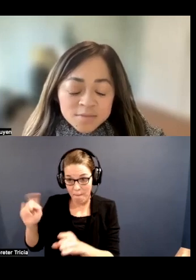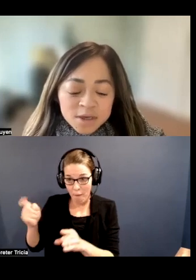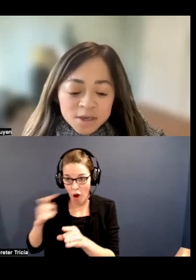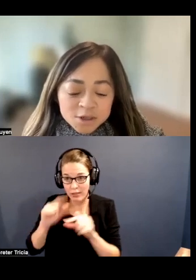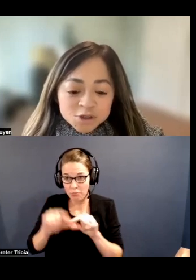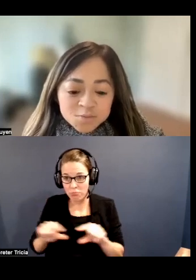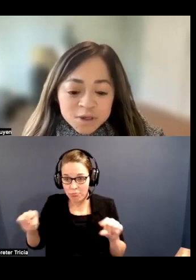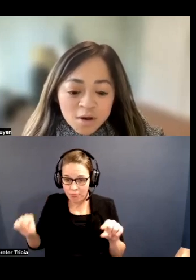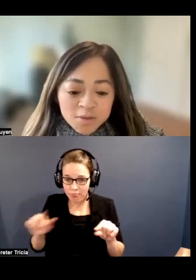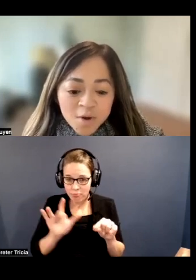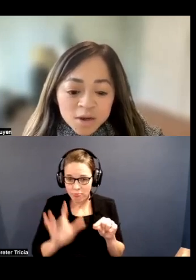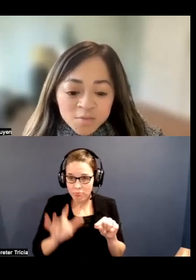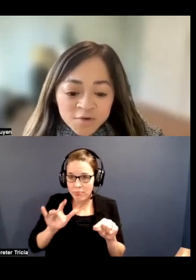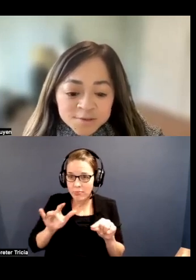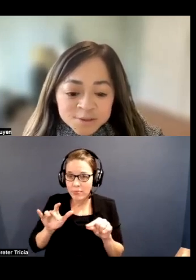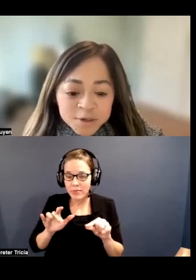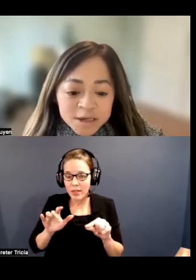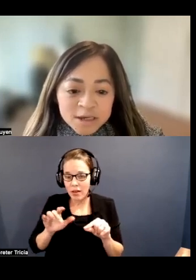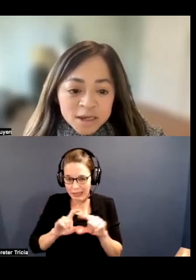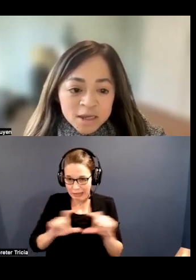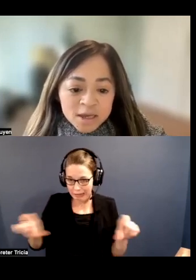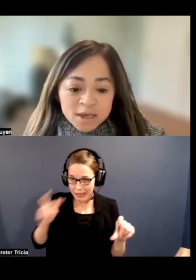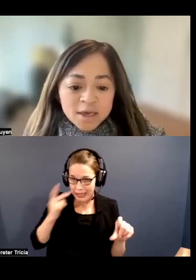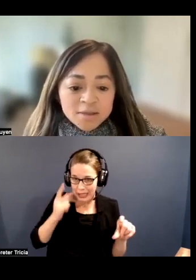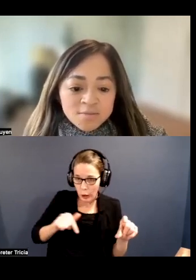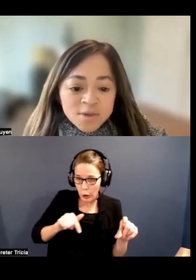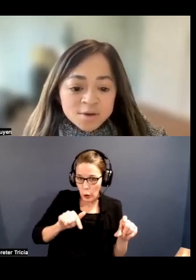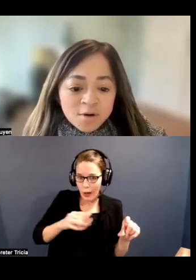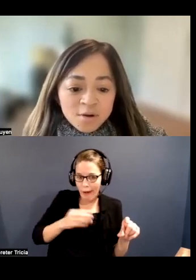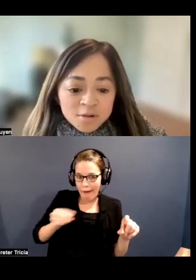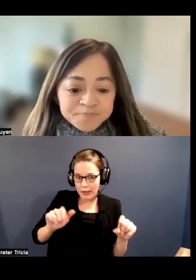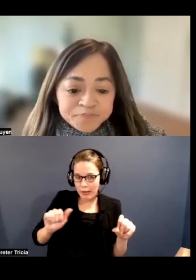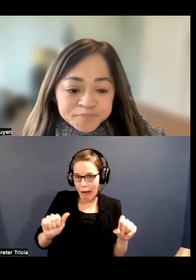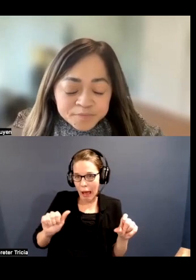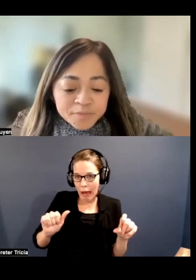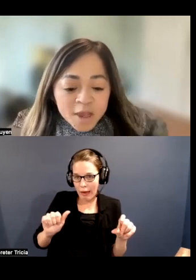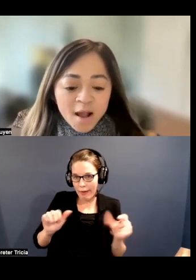It should be on the bottom of your screen, in the middle.